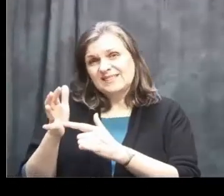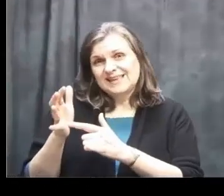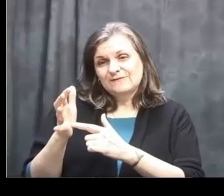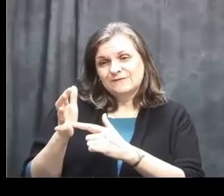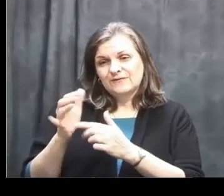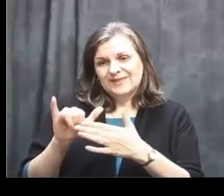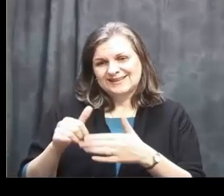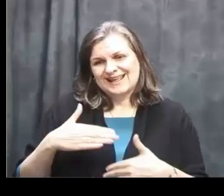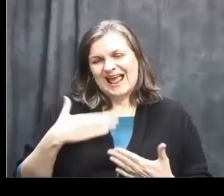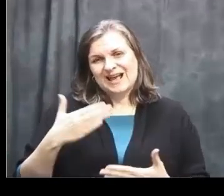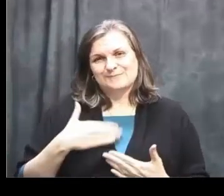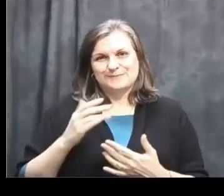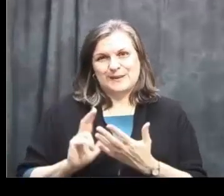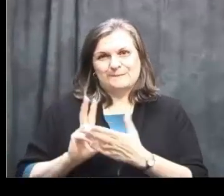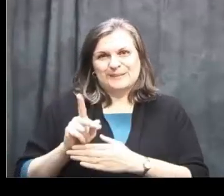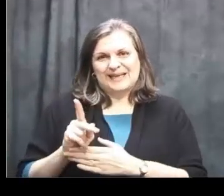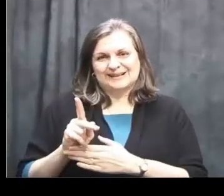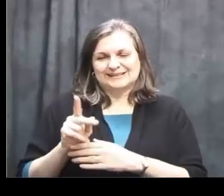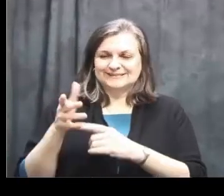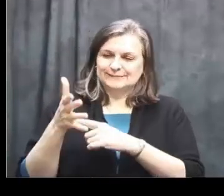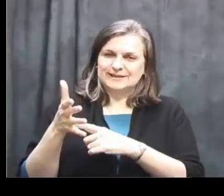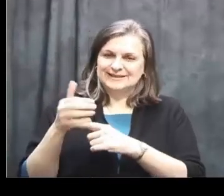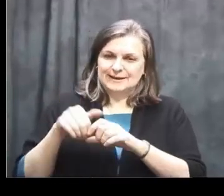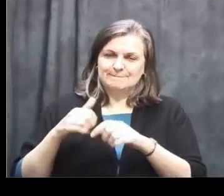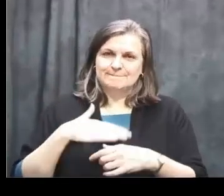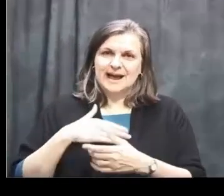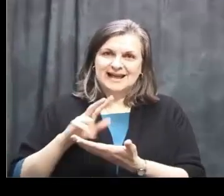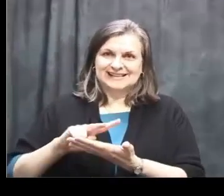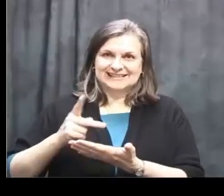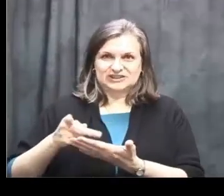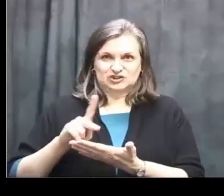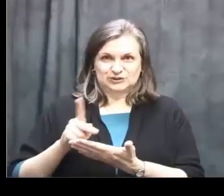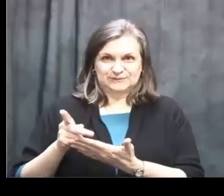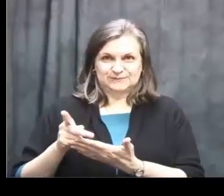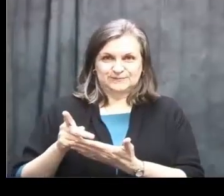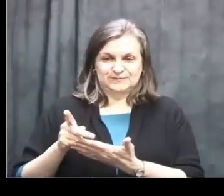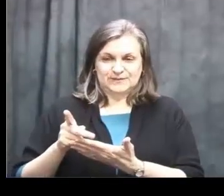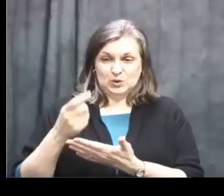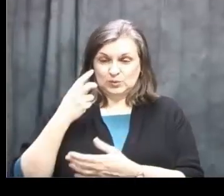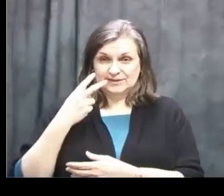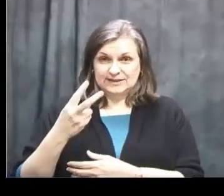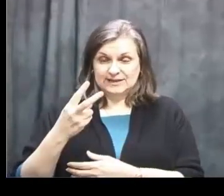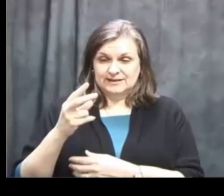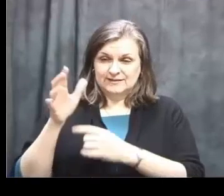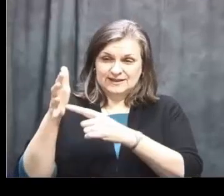of a plant that's a very happy plant in this case a plant hanging in my kitchen window